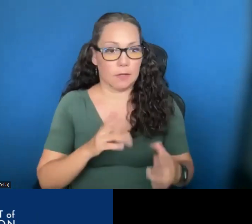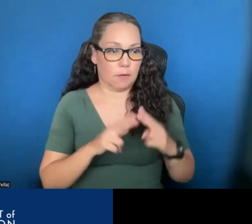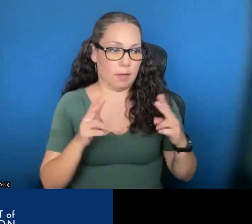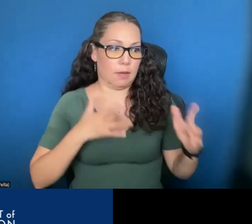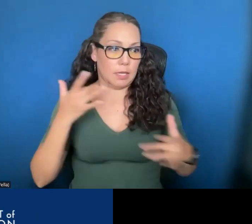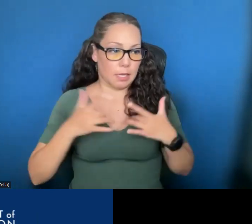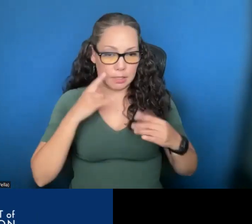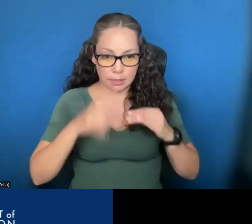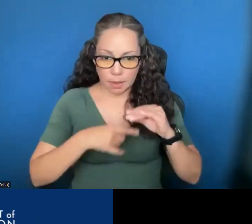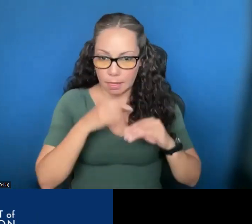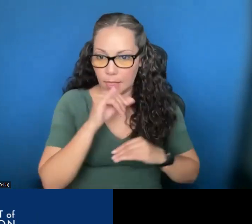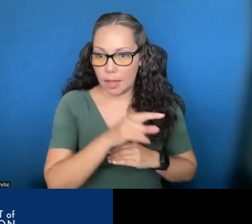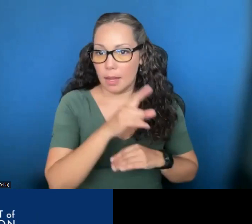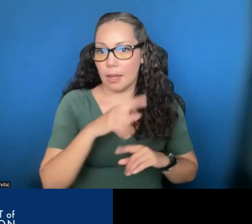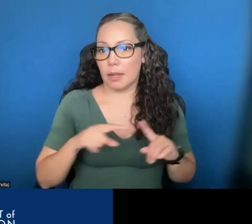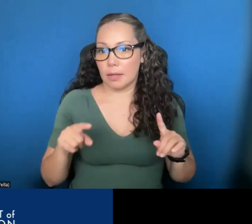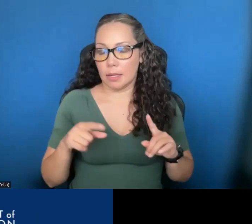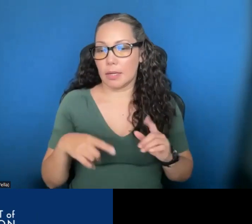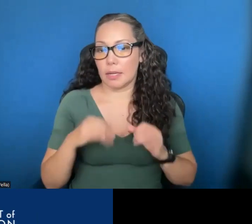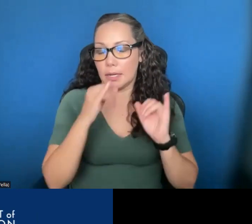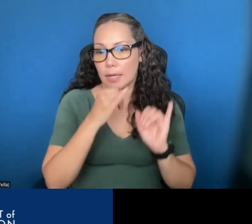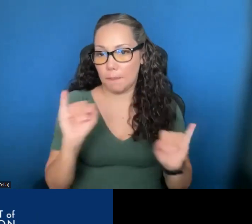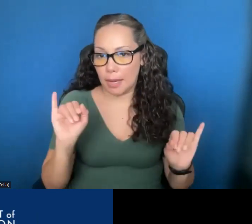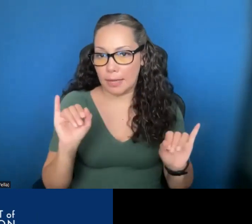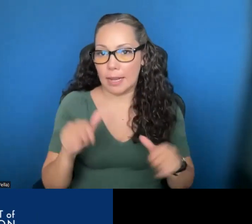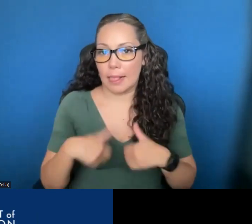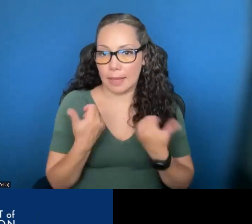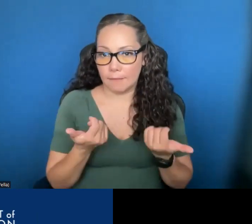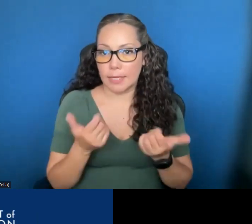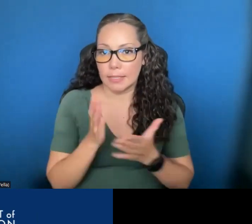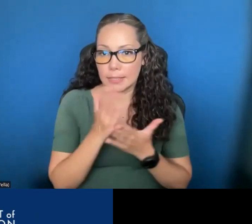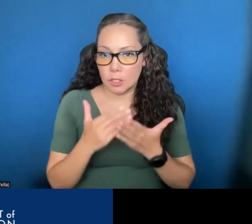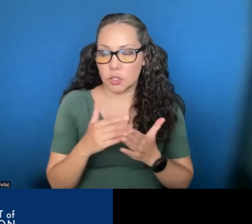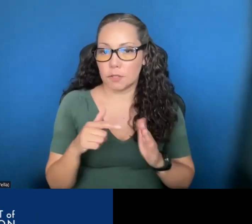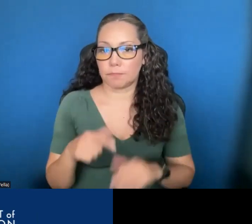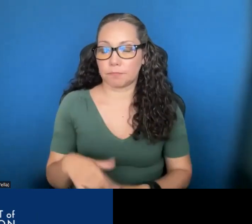to focus really on our independent living section for this update um so right now we are currently